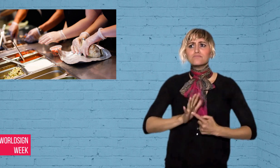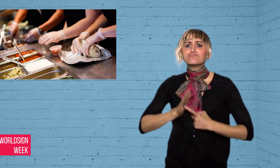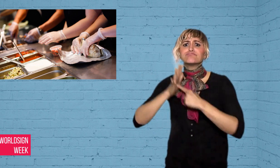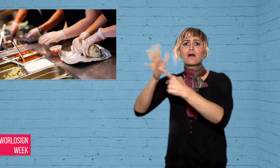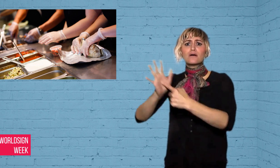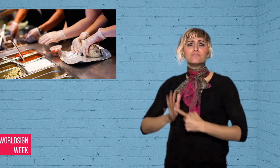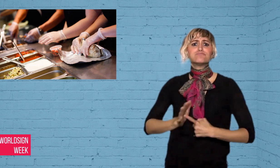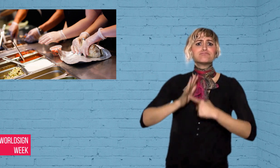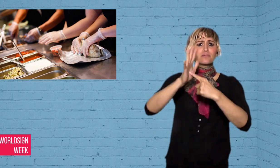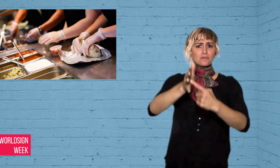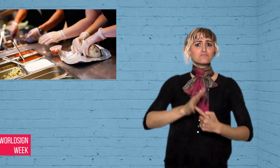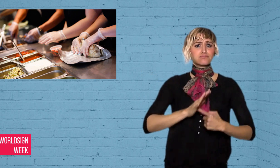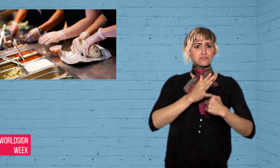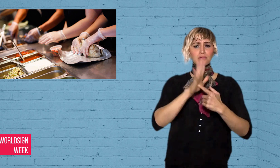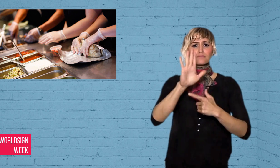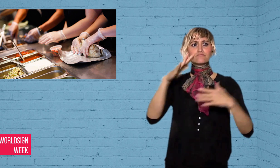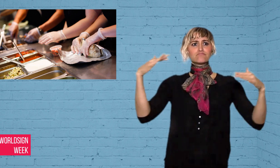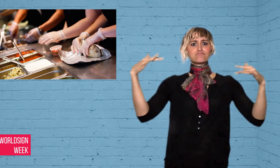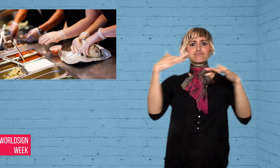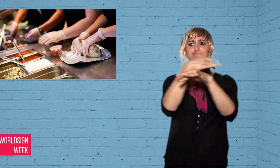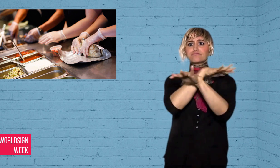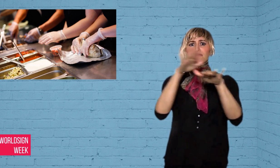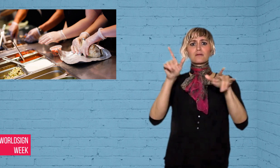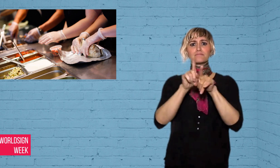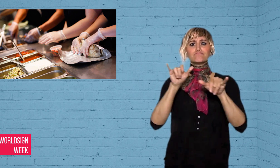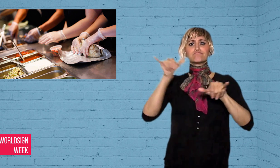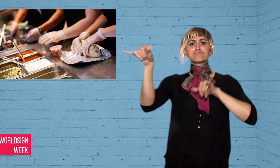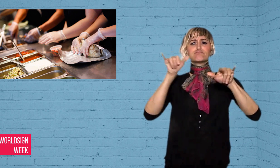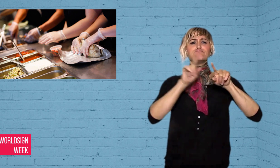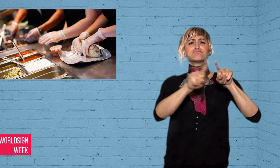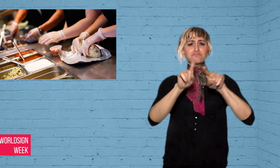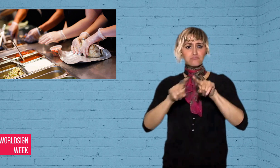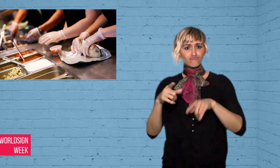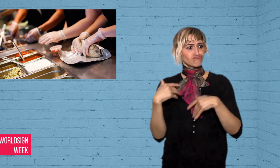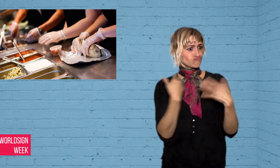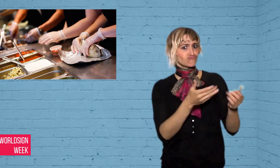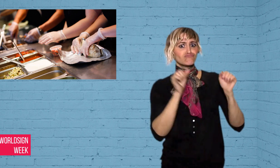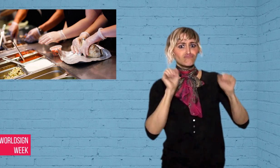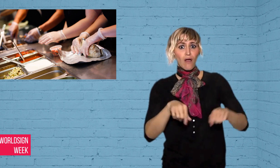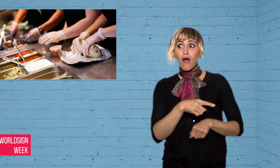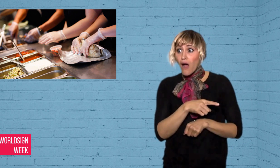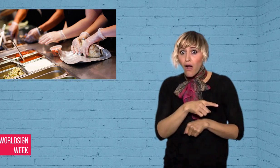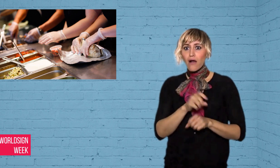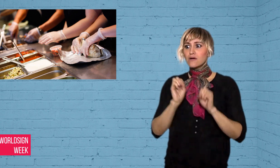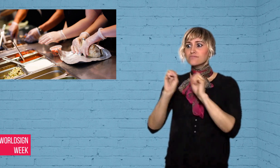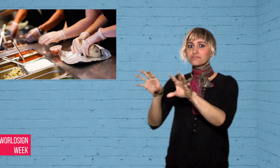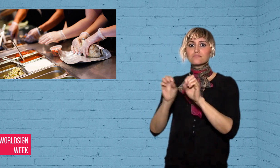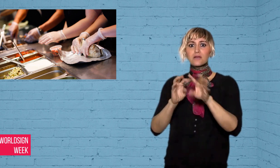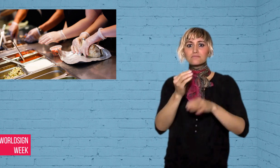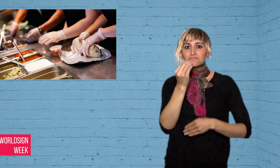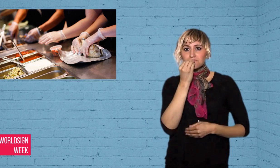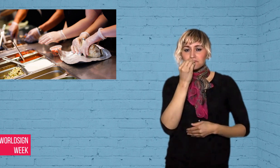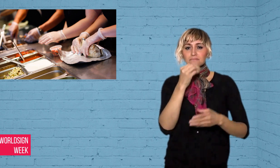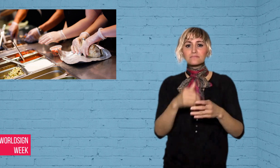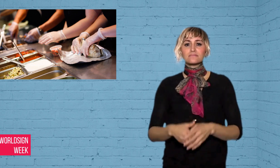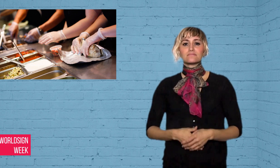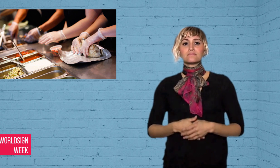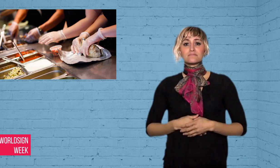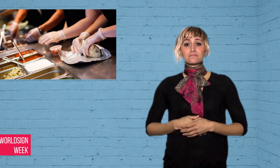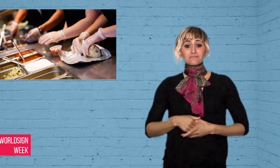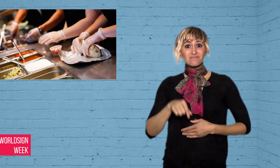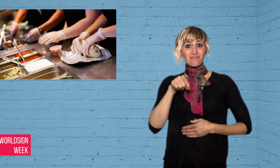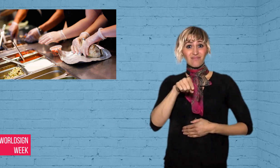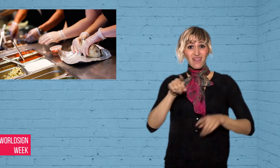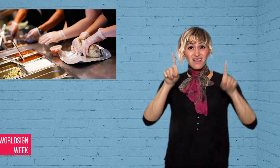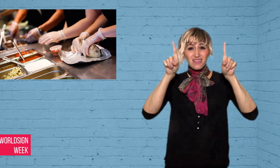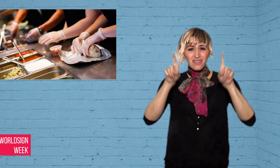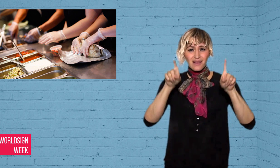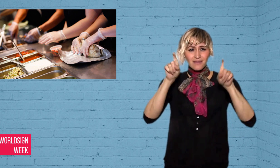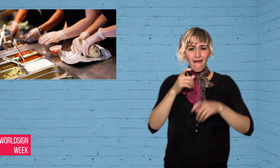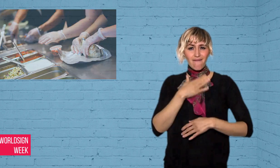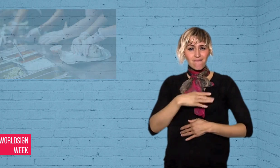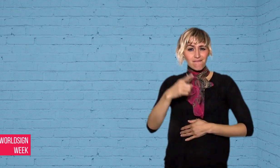In this test, Chipotle’s wrapped burritos will be